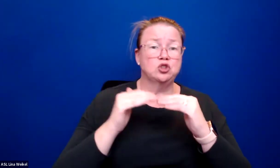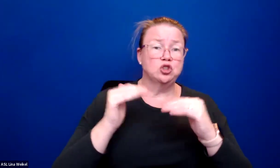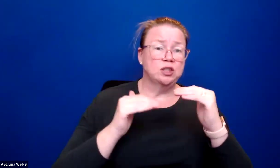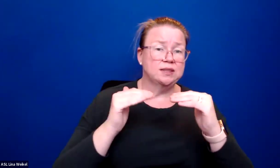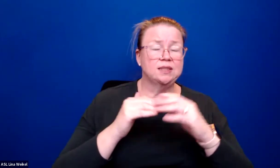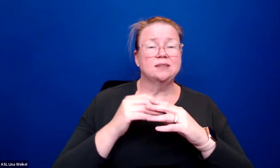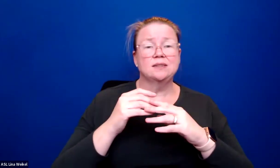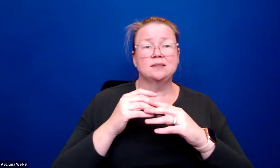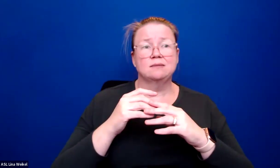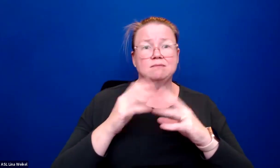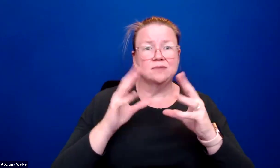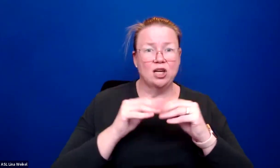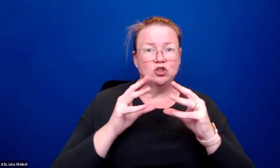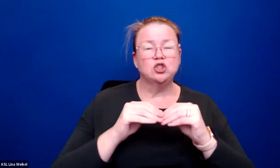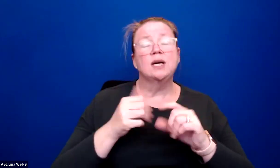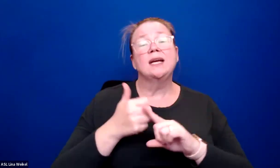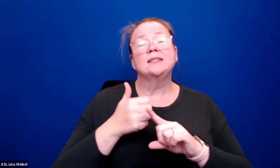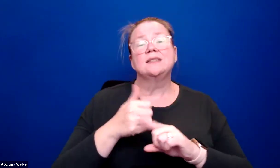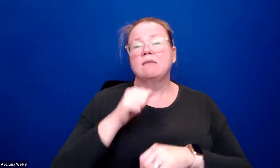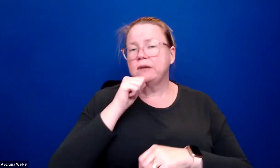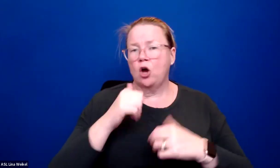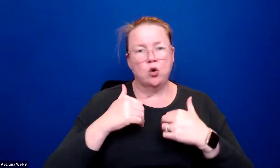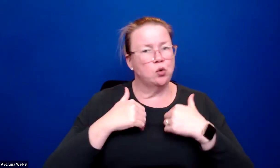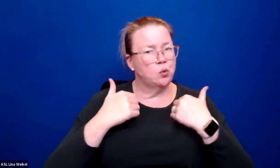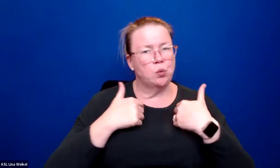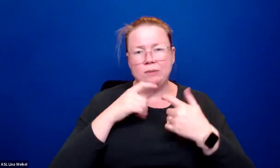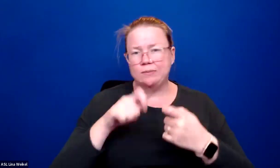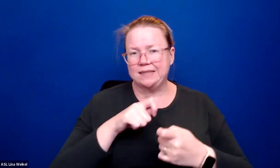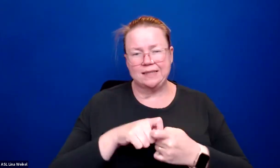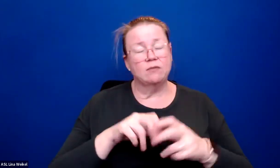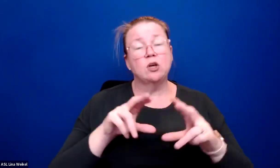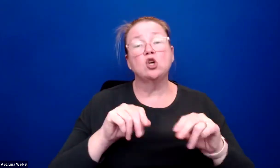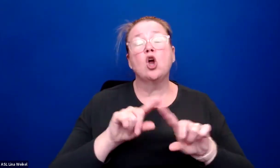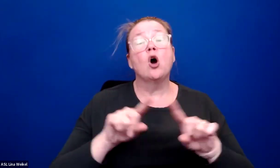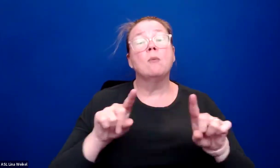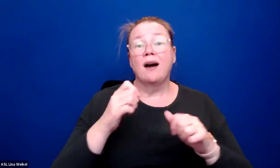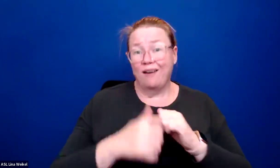Elissa w/ APRIL: session it is. It's not youth specific, but it's, you know everyone